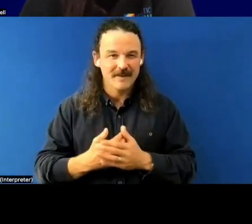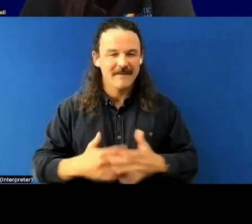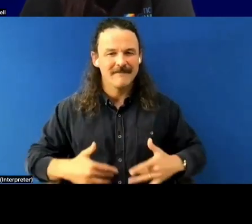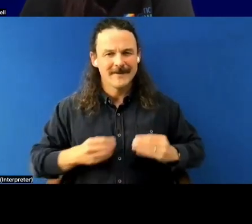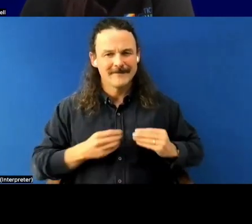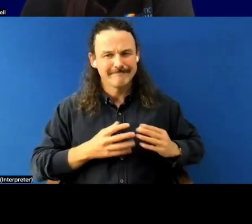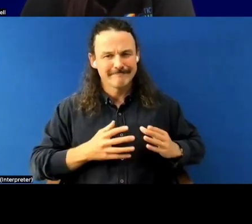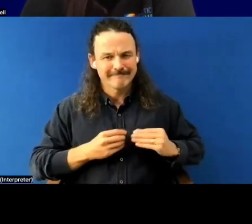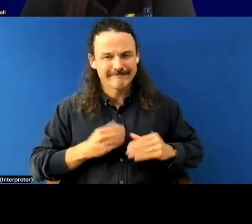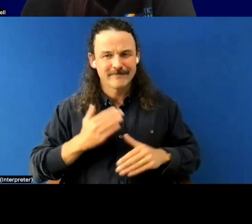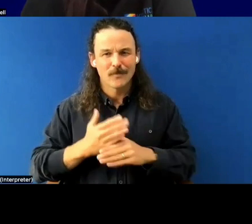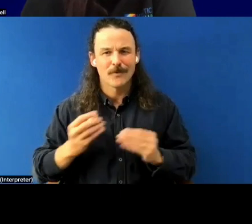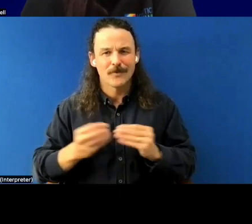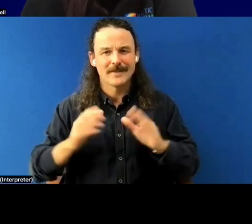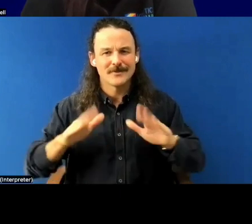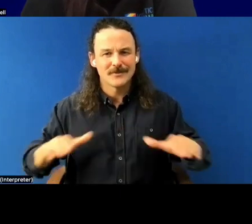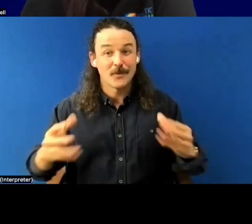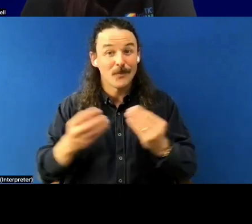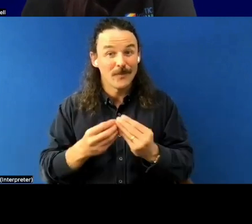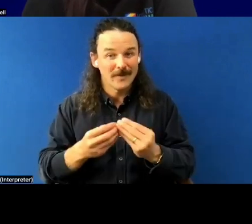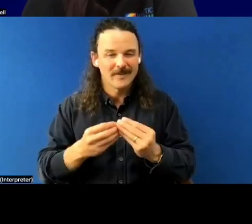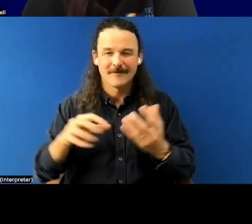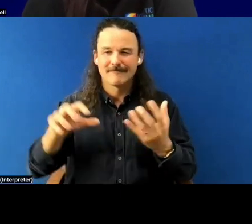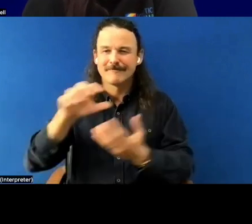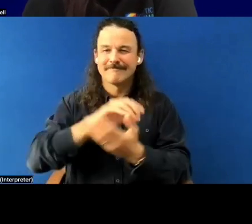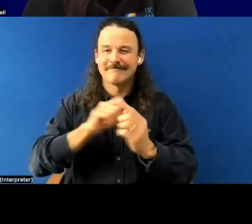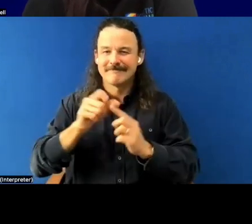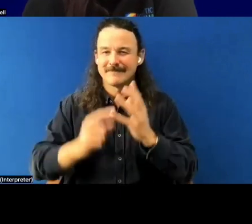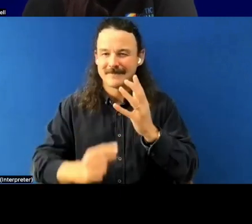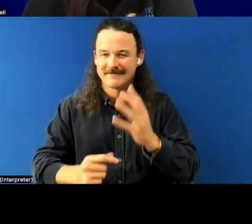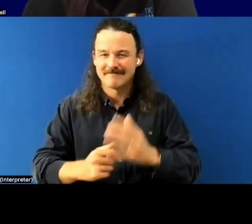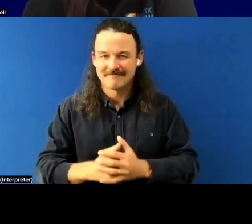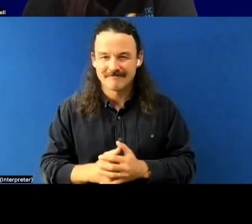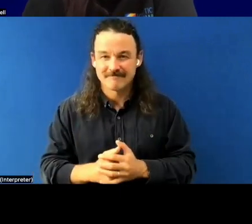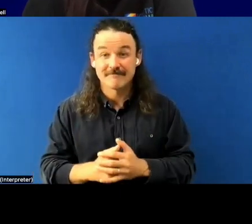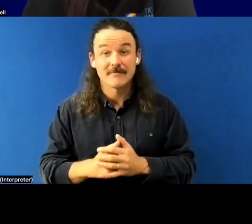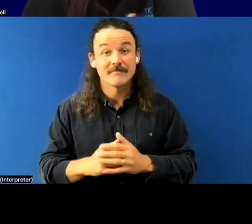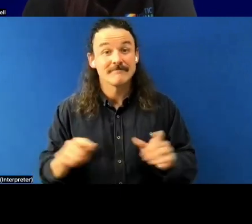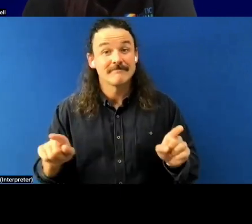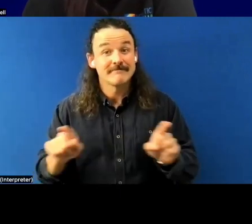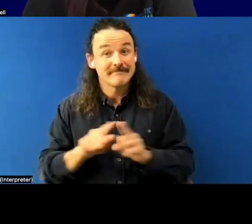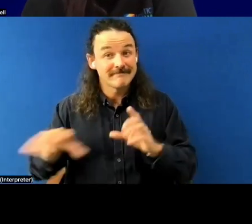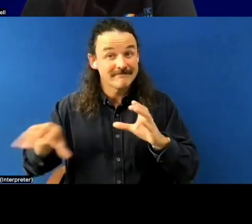with complex disability. This includes working with children who are medically complex,